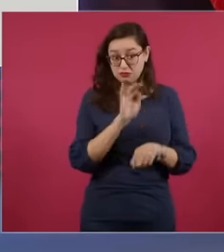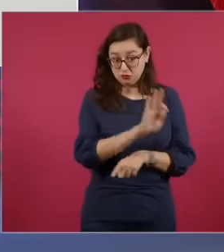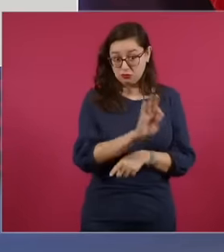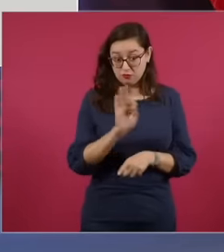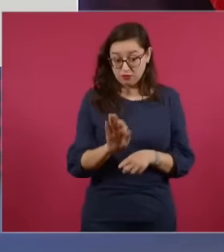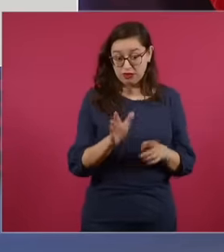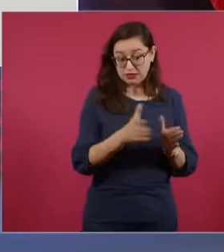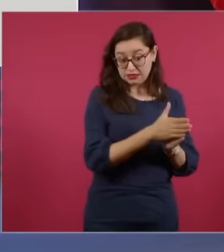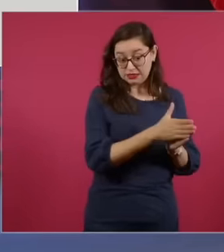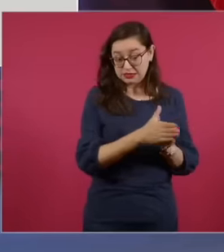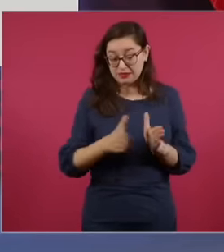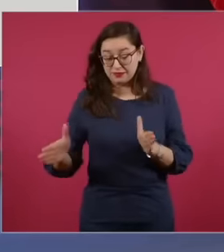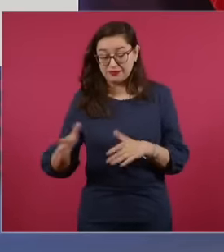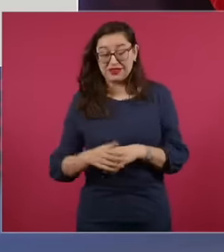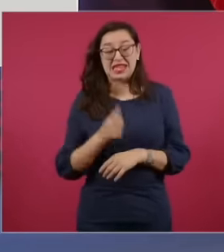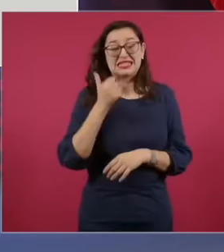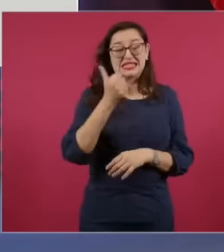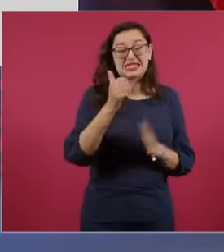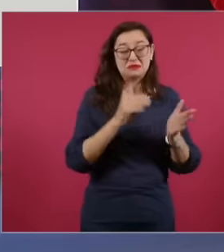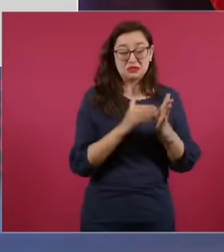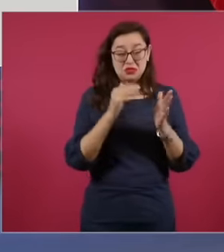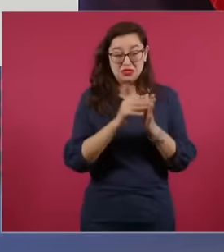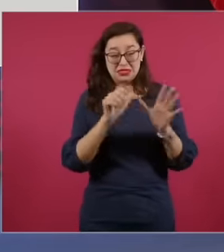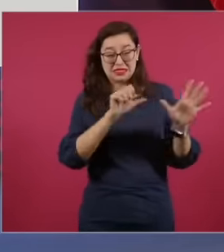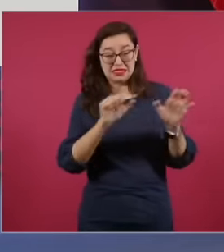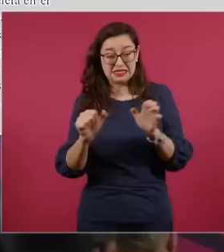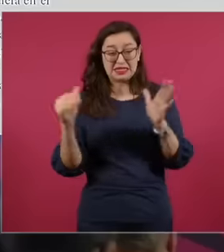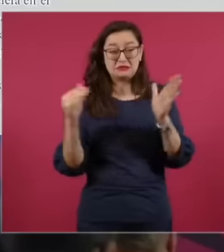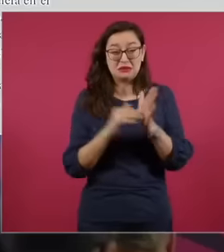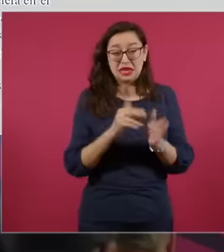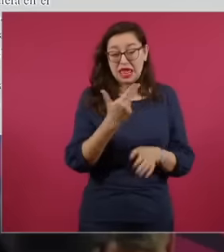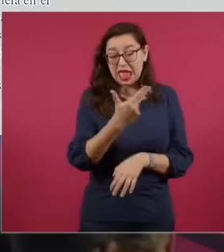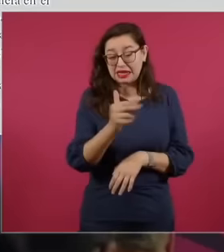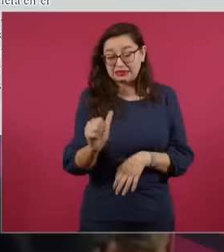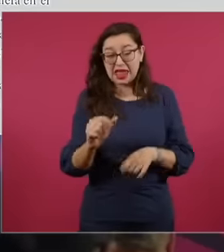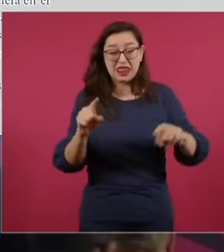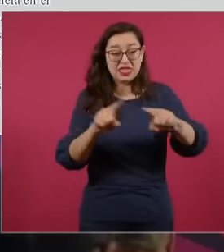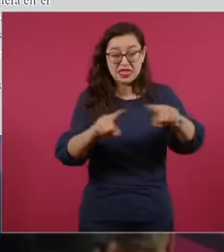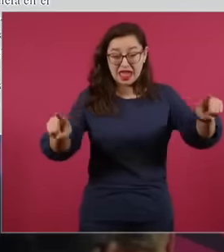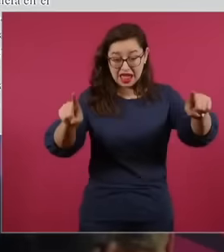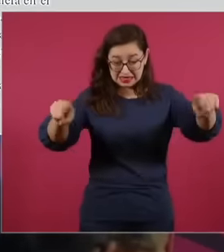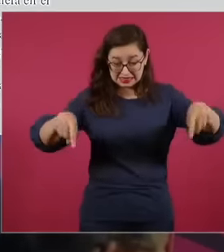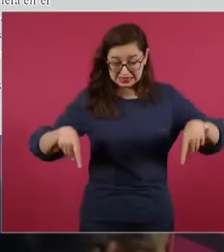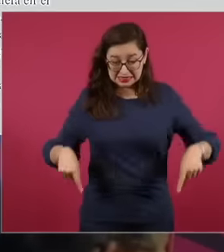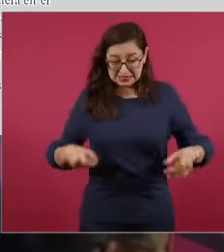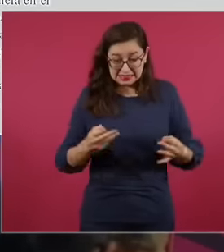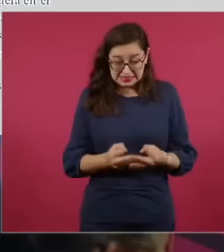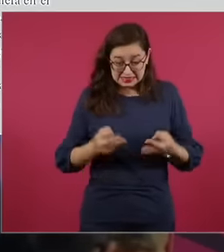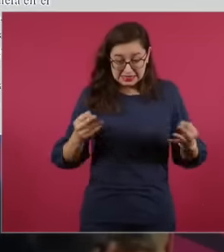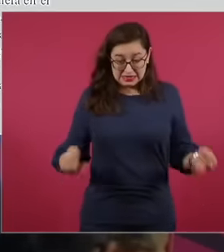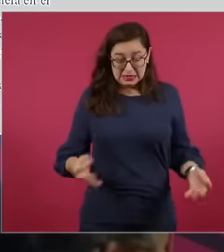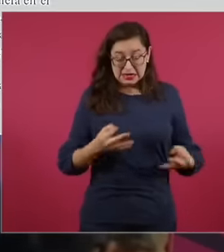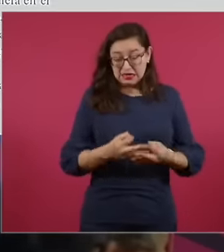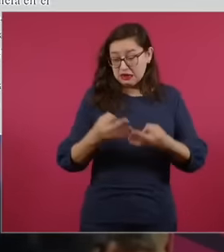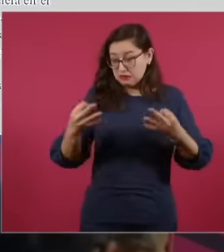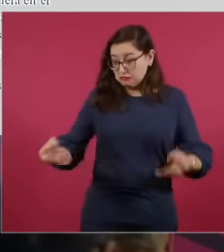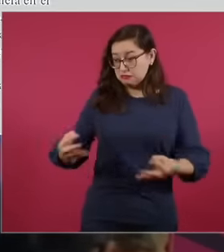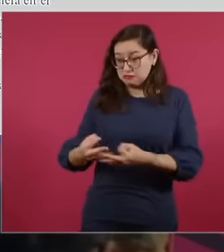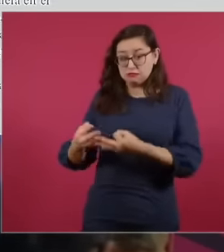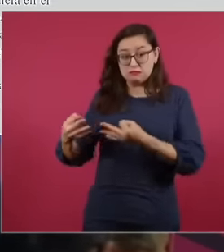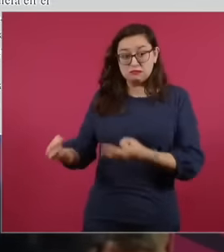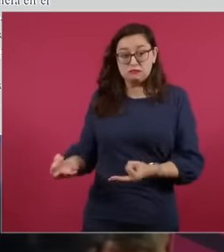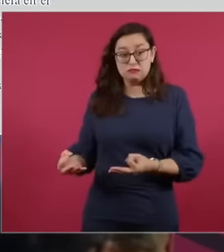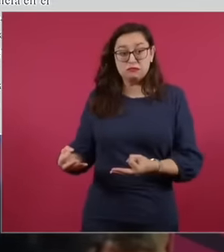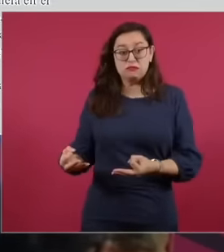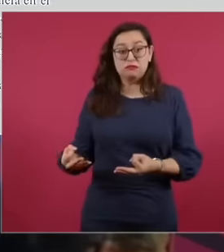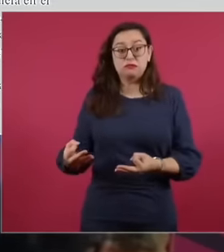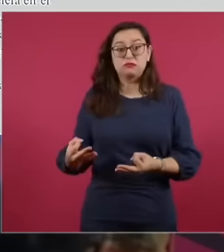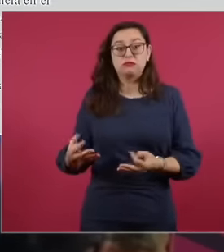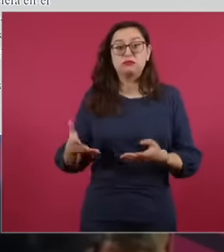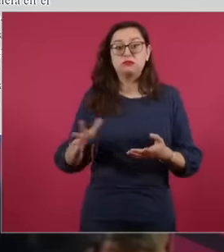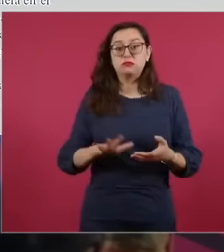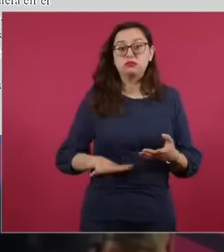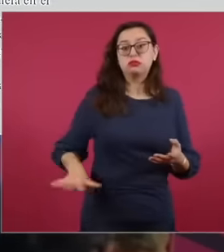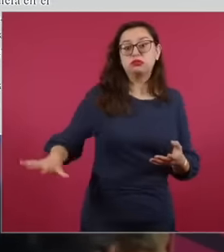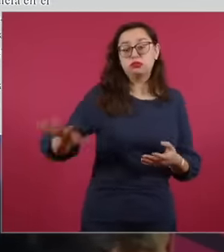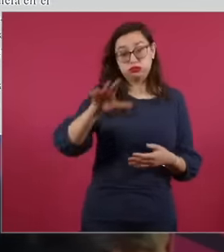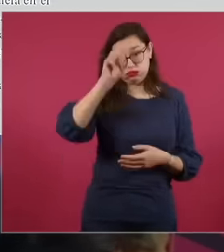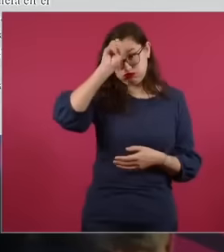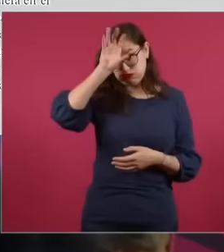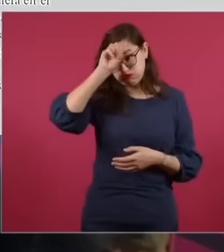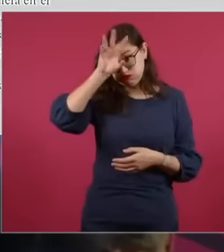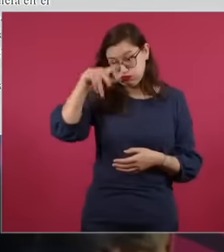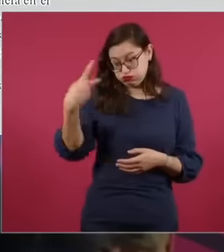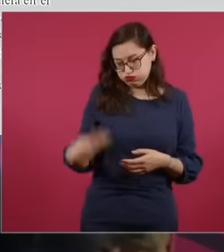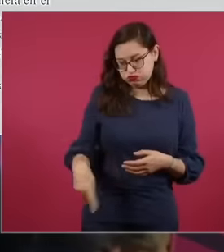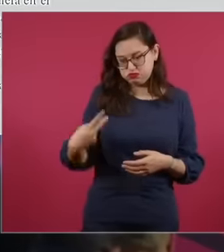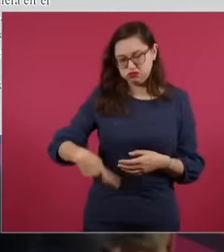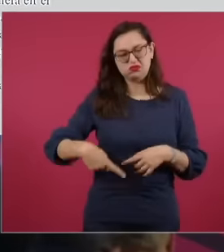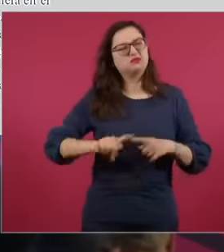6,600,000 hectares of national mining reserves, most of them to